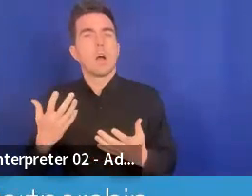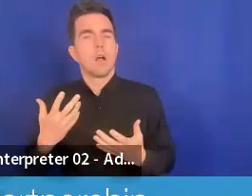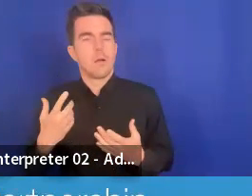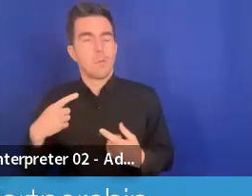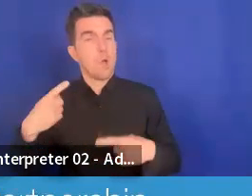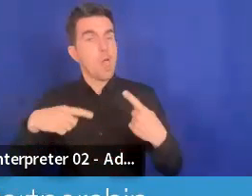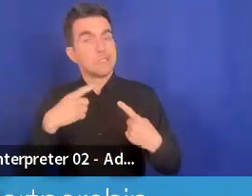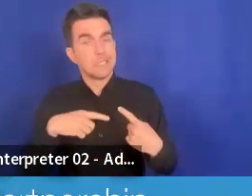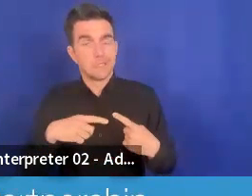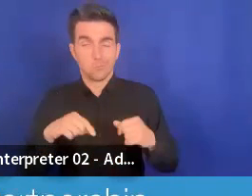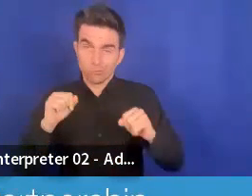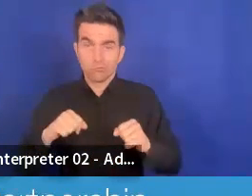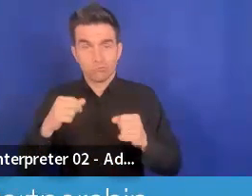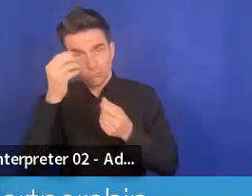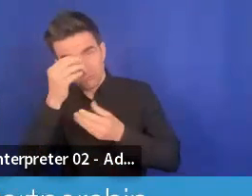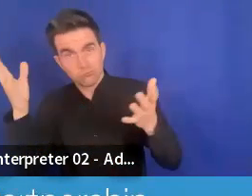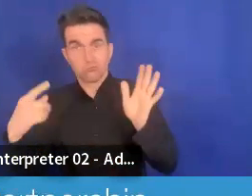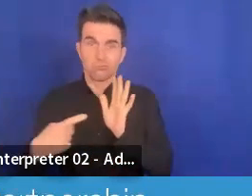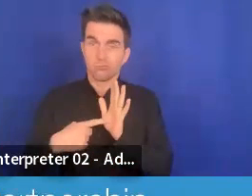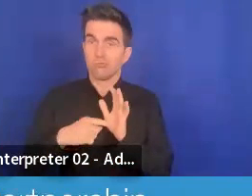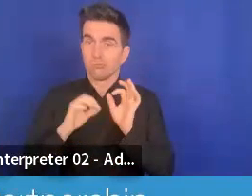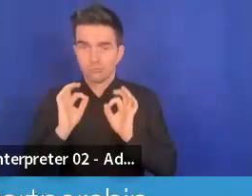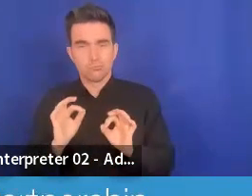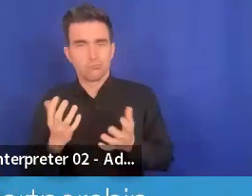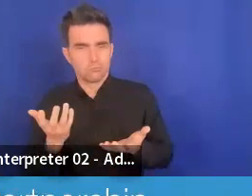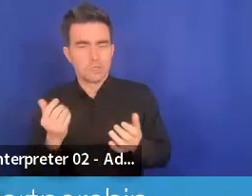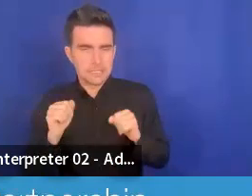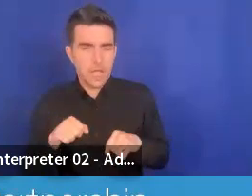that have registered and been accepted to participate will be in the room.